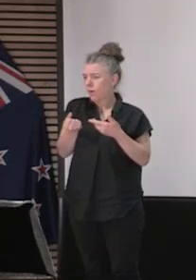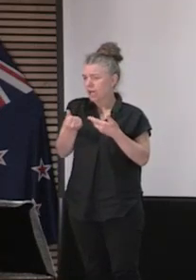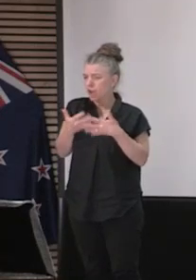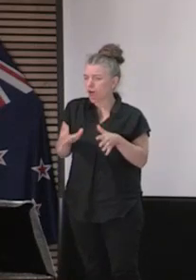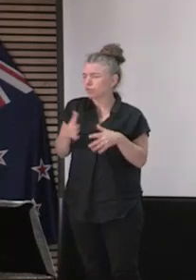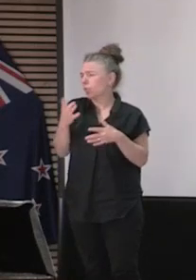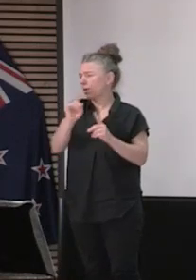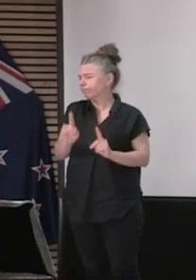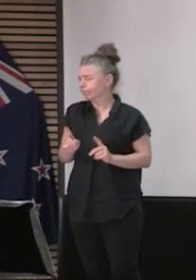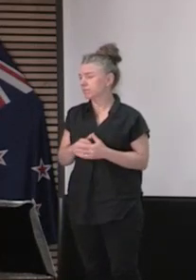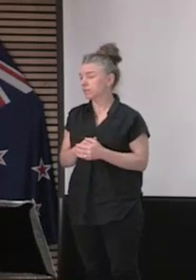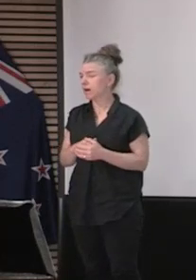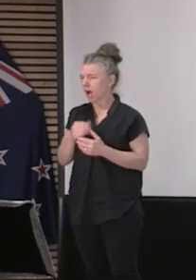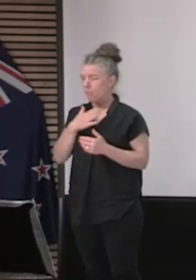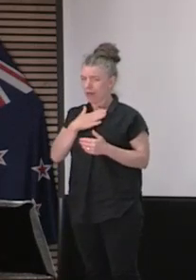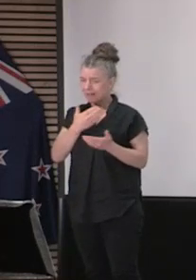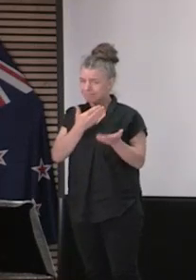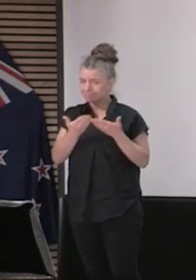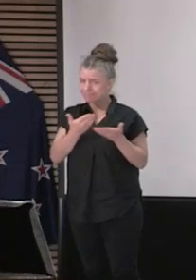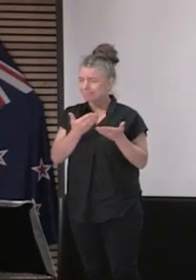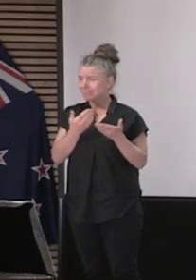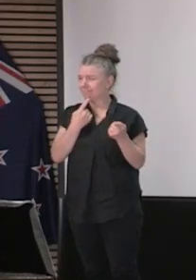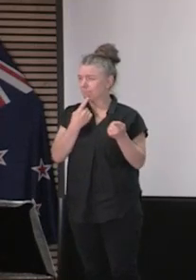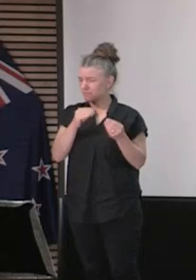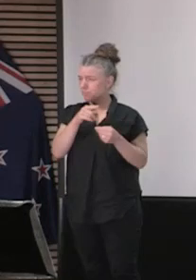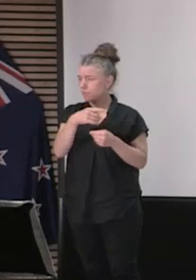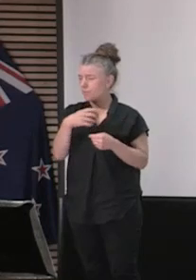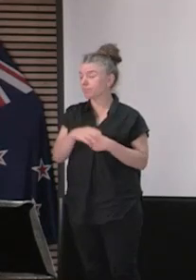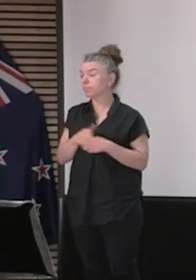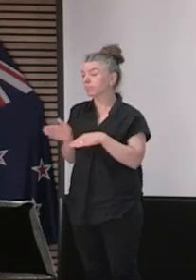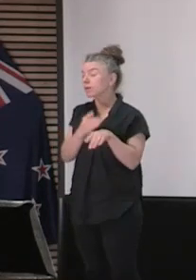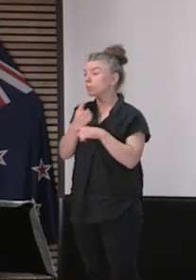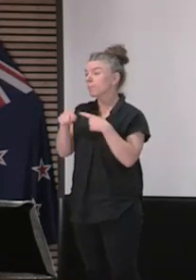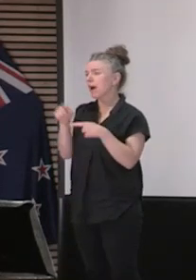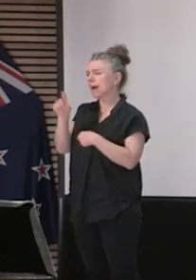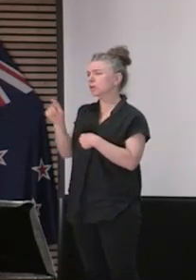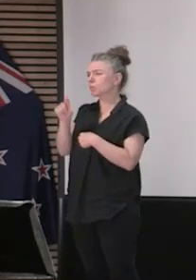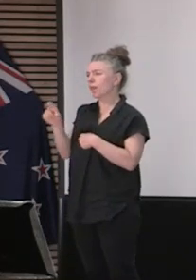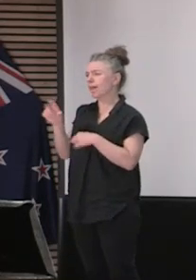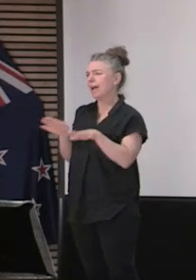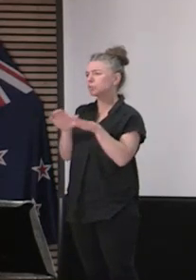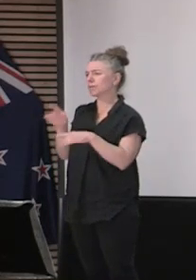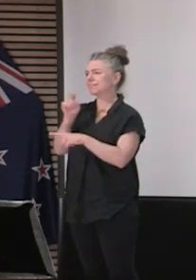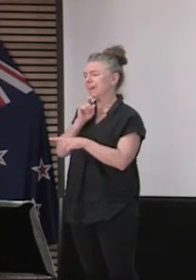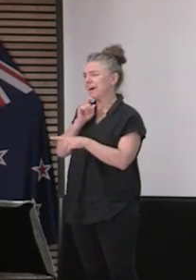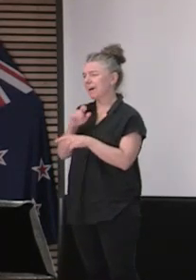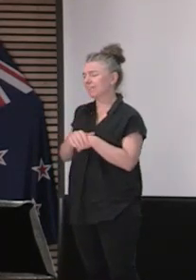I've also beenasked about casual staff. There is provision within thewage subsidy, so long as anemployer lists casual staff,